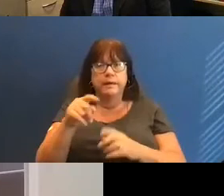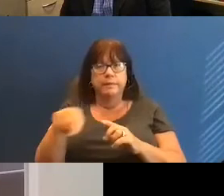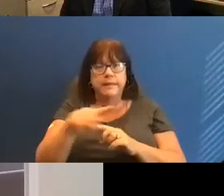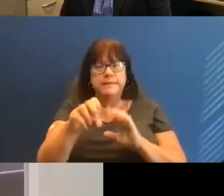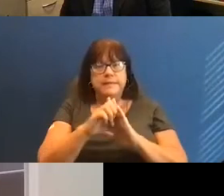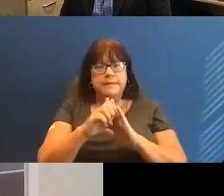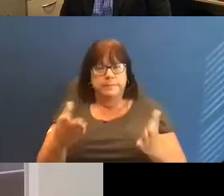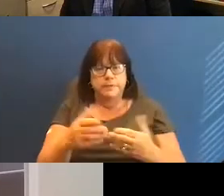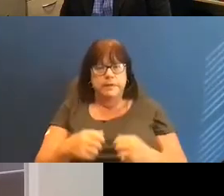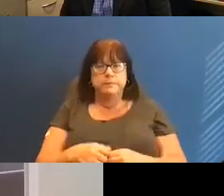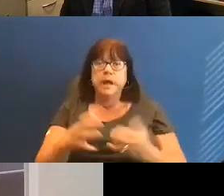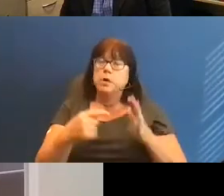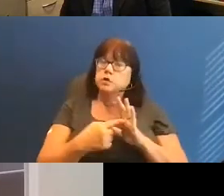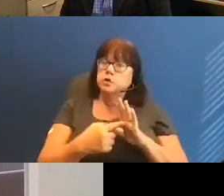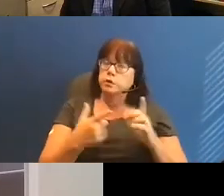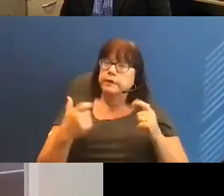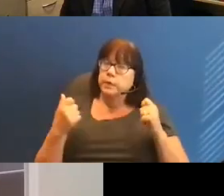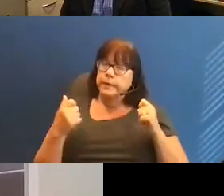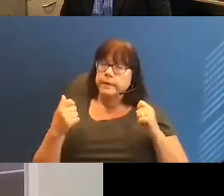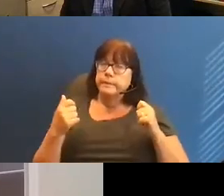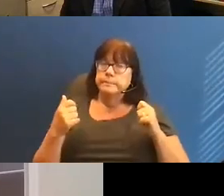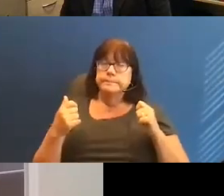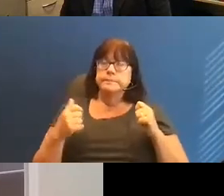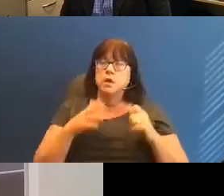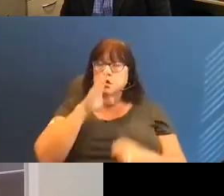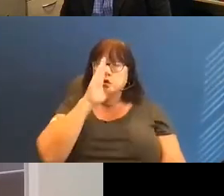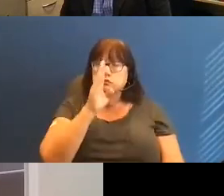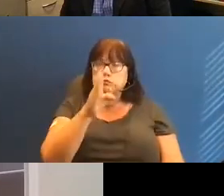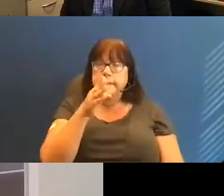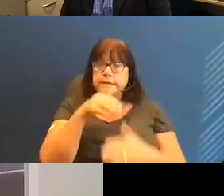I wanted to point out very quickly that direct access is a textbook affordability